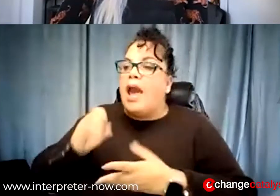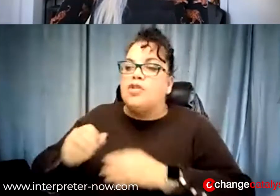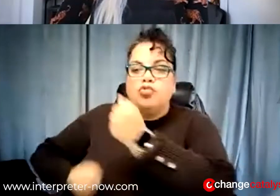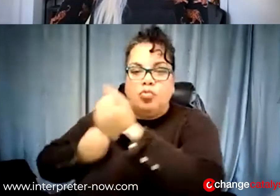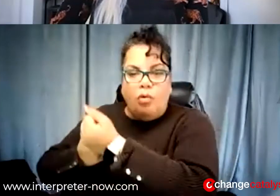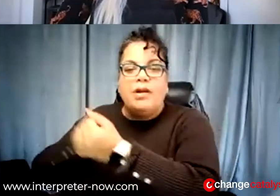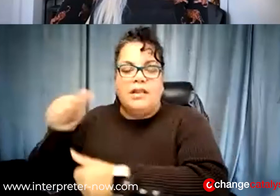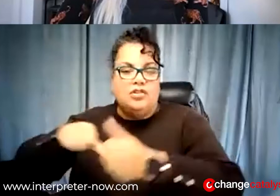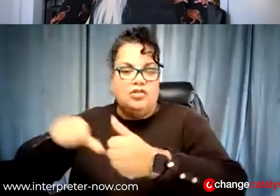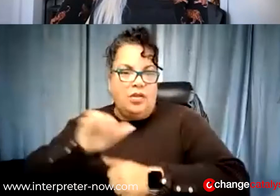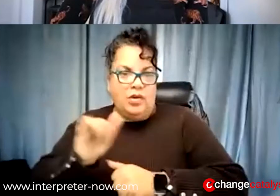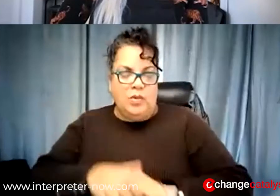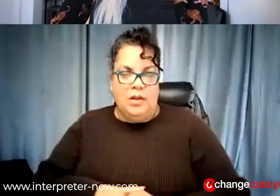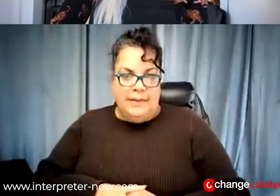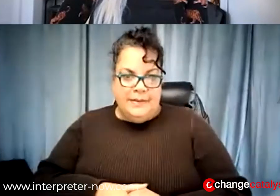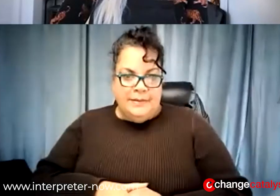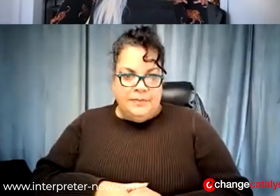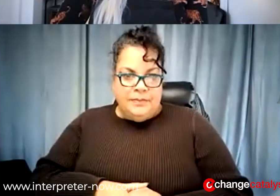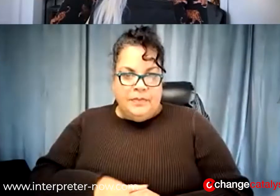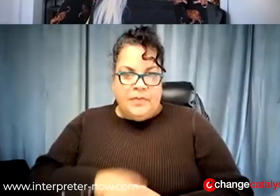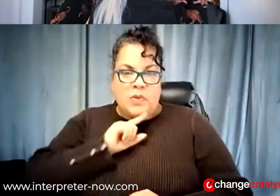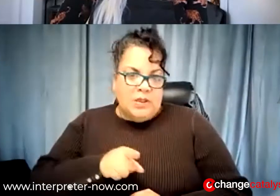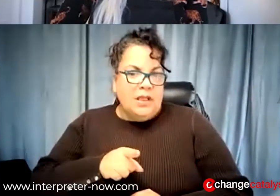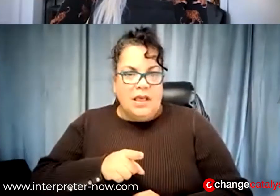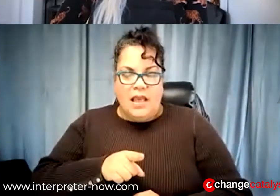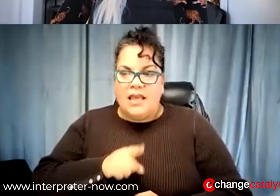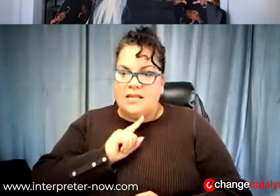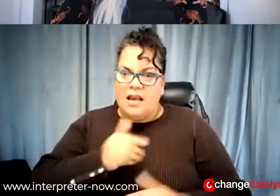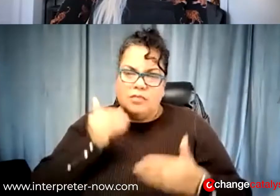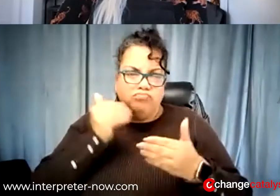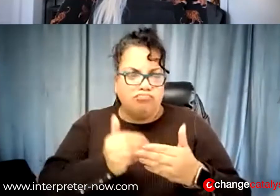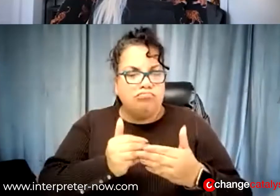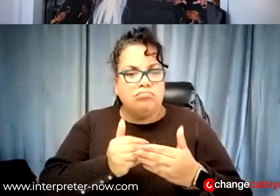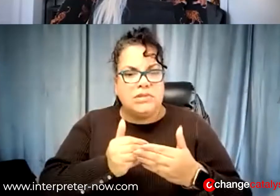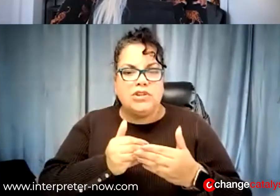And so, it ends up being a really kind of intimate support system of both being there